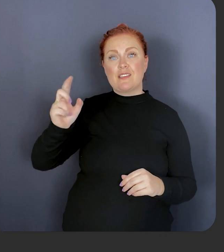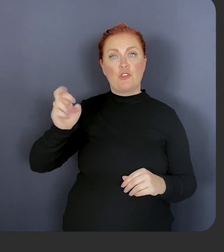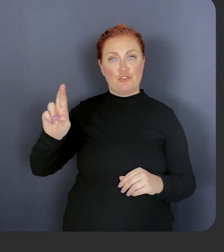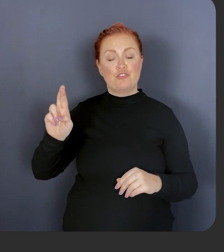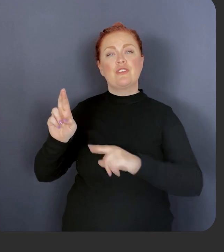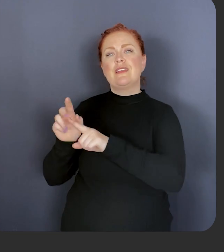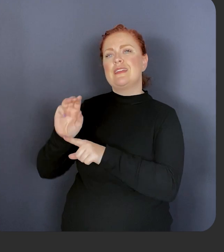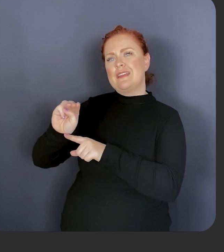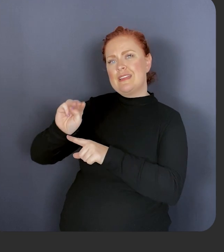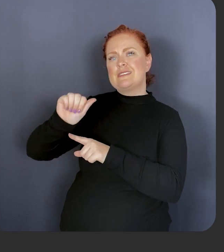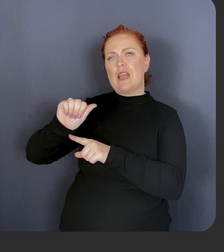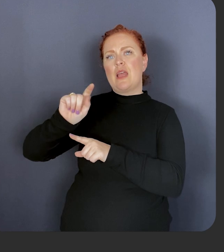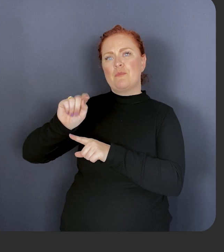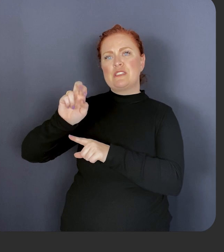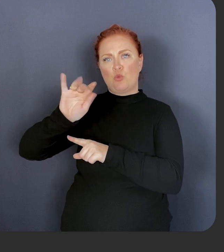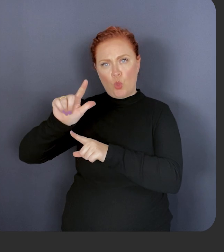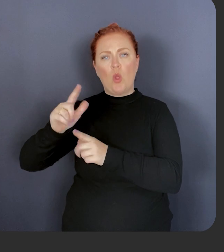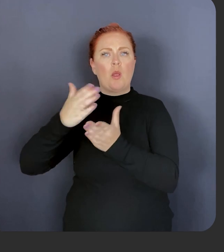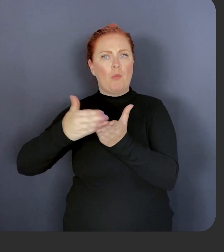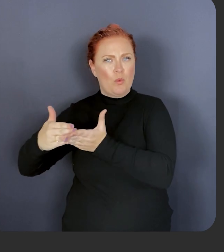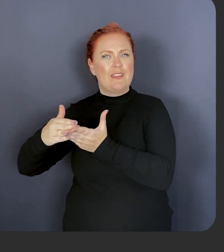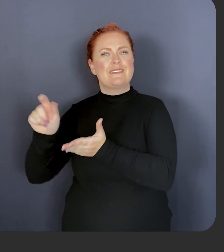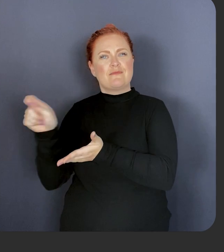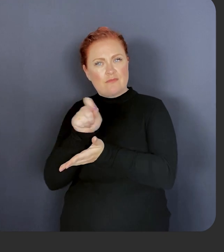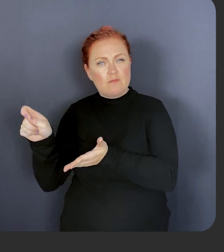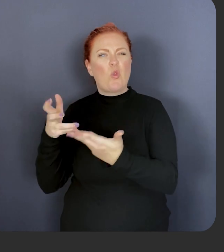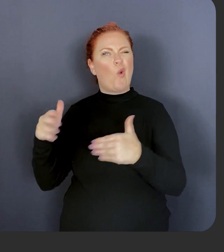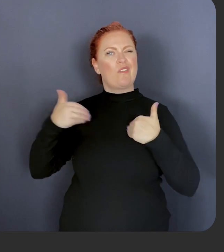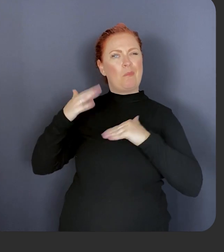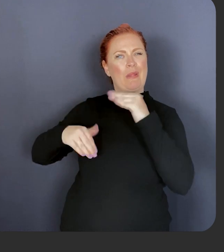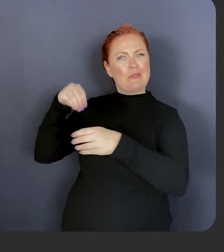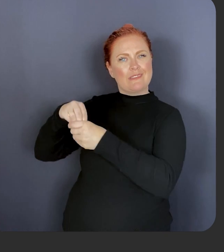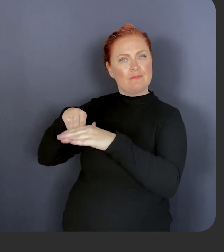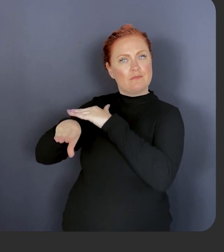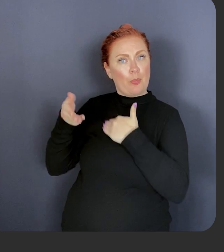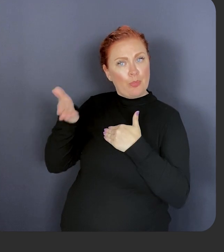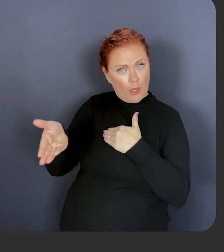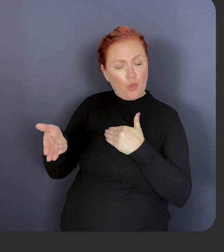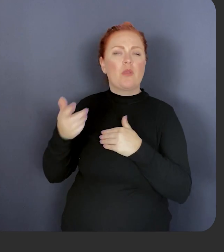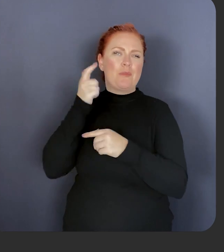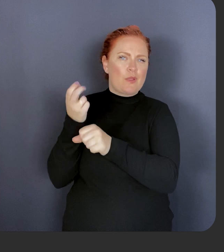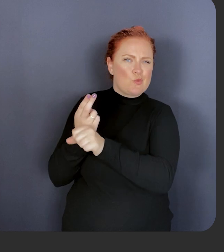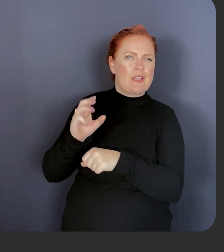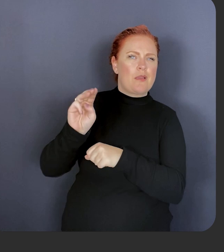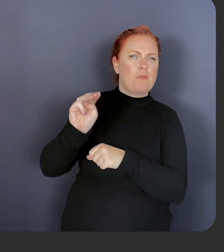It's a Material component slider, so it already has a lot of built-in accessibility just because it's the Material component version.